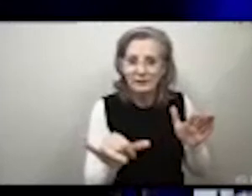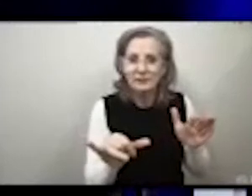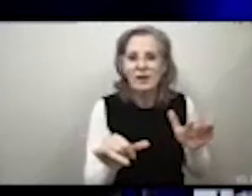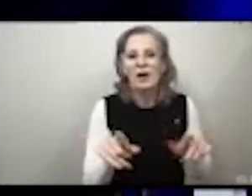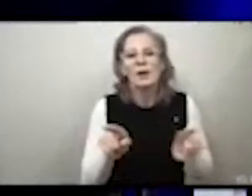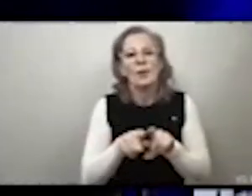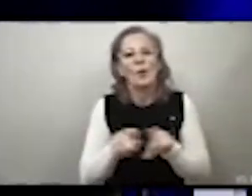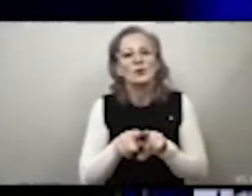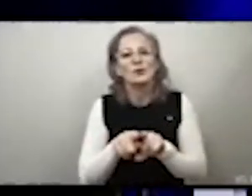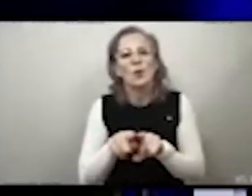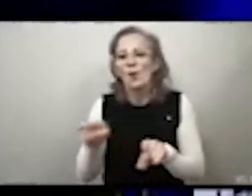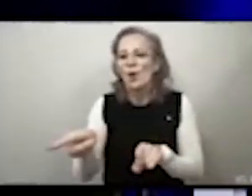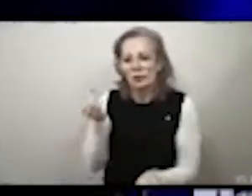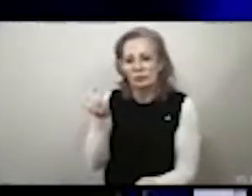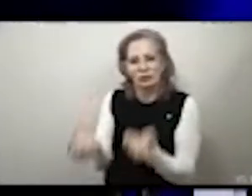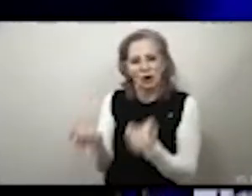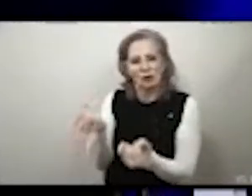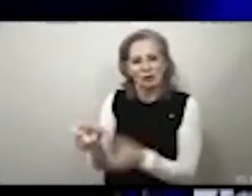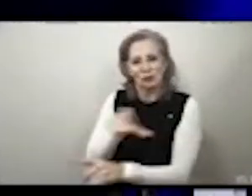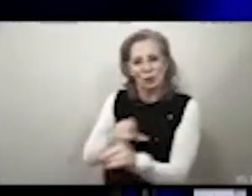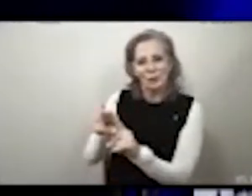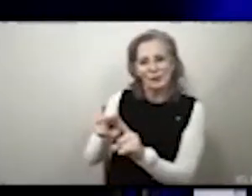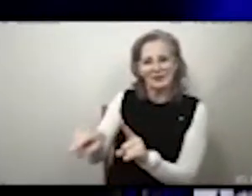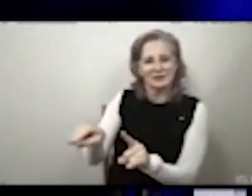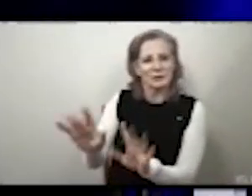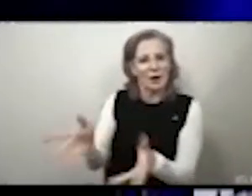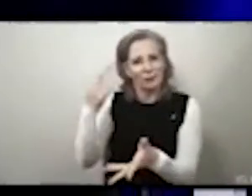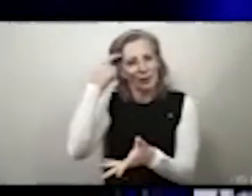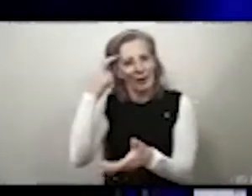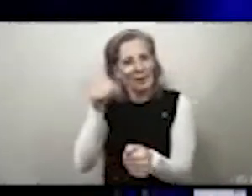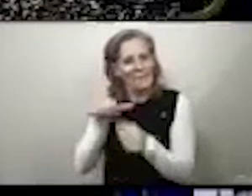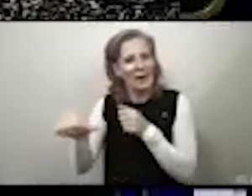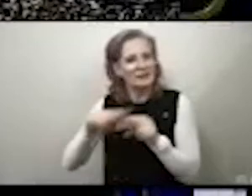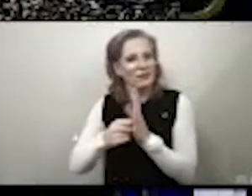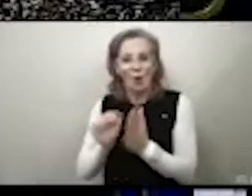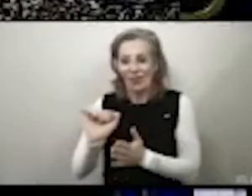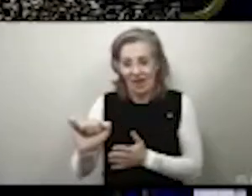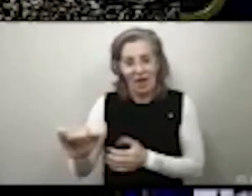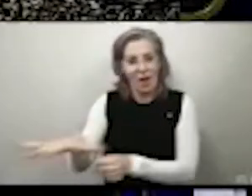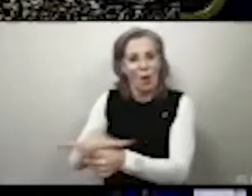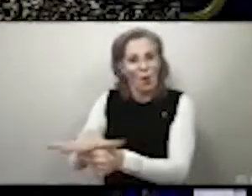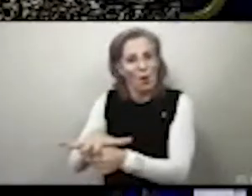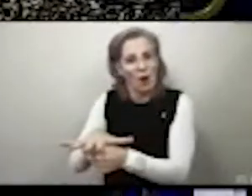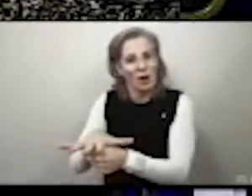sometimes think about what might be best in their local circumstance. And that's a challenge to government. Is important,